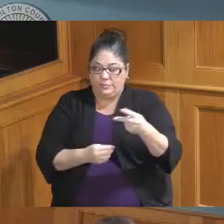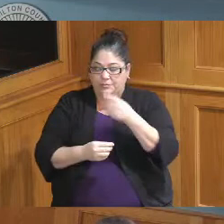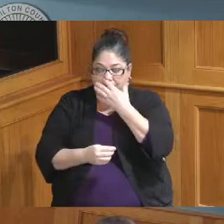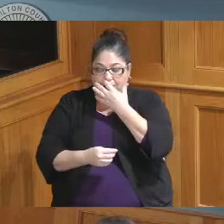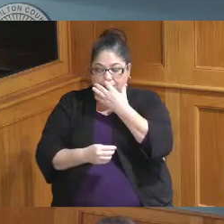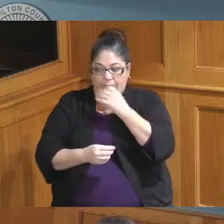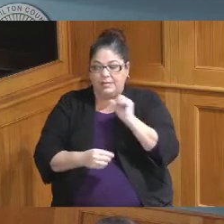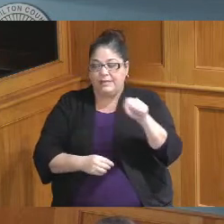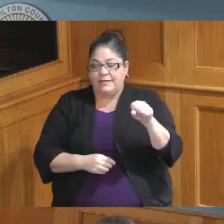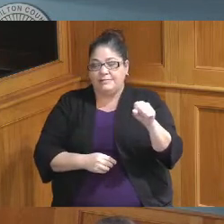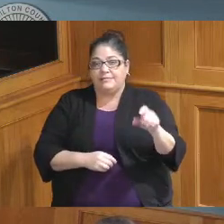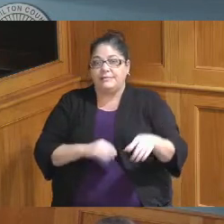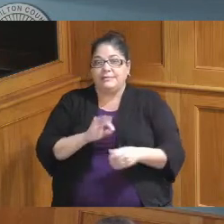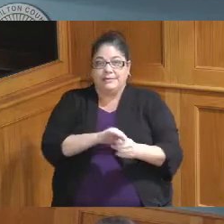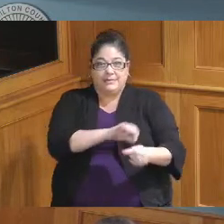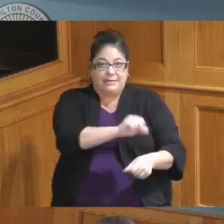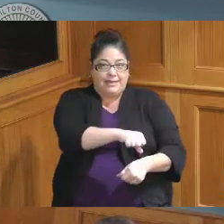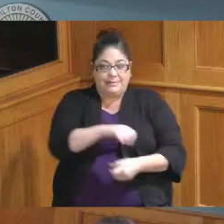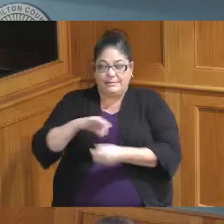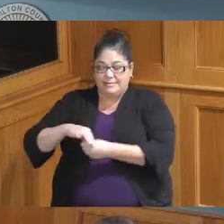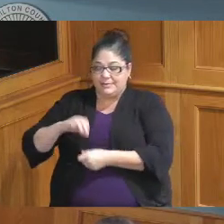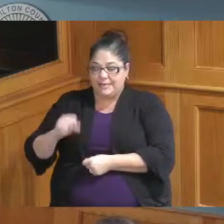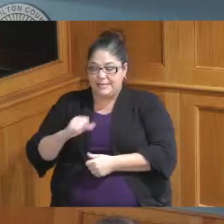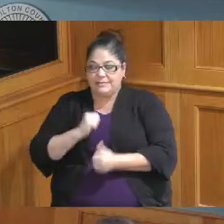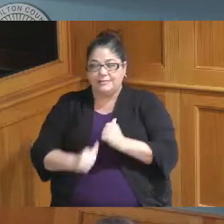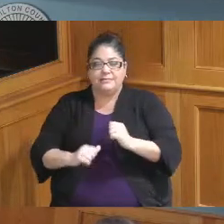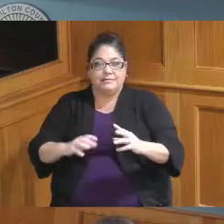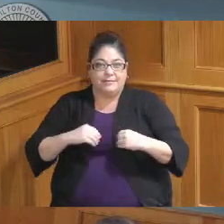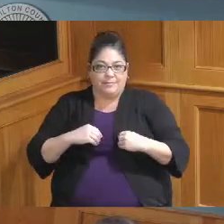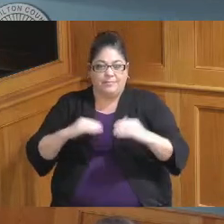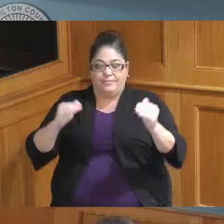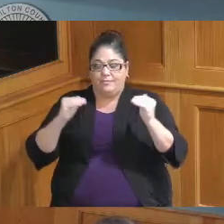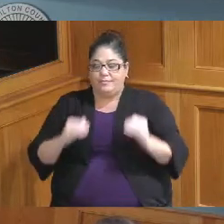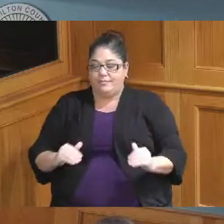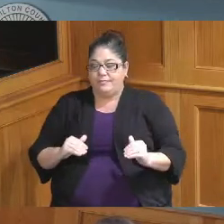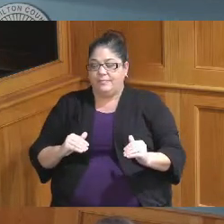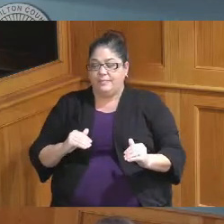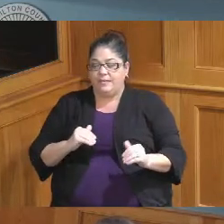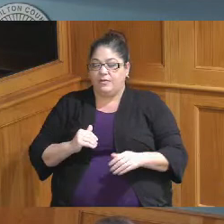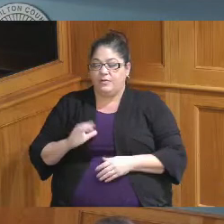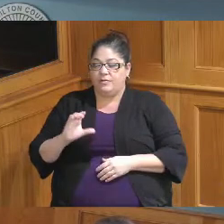Commissioner Driehaus yes Commissioner Summerow Dumas yes move to the consent agenda Mr Aluotto